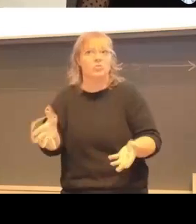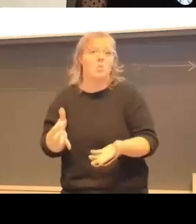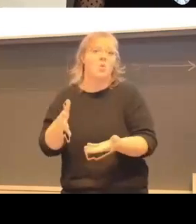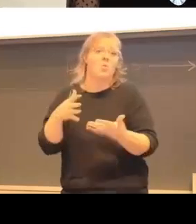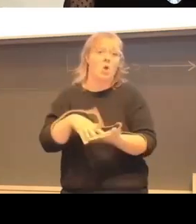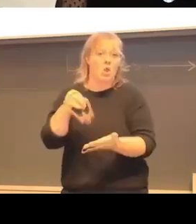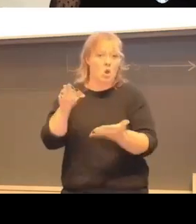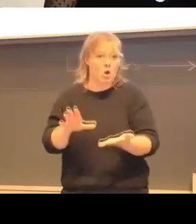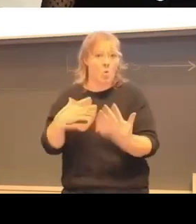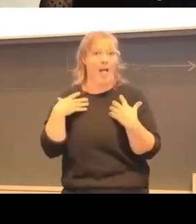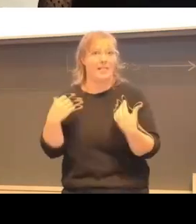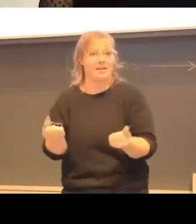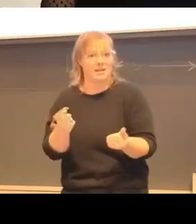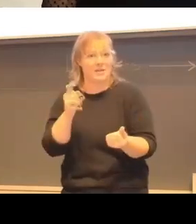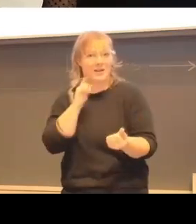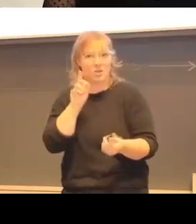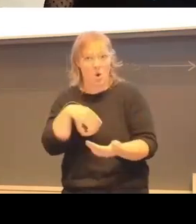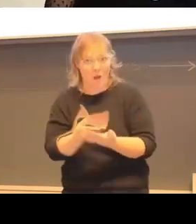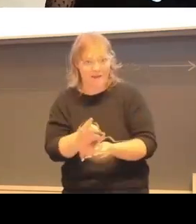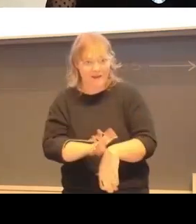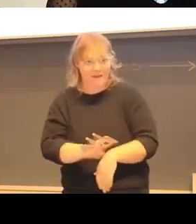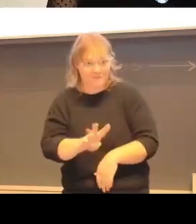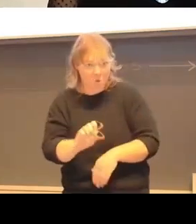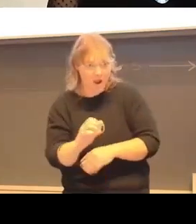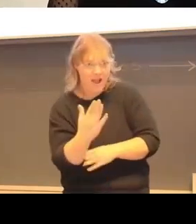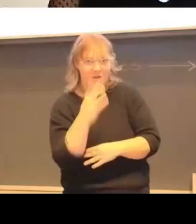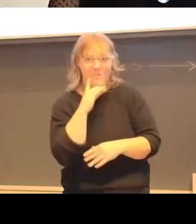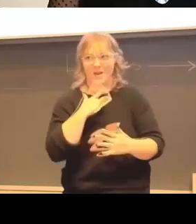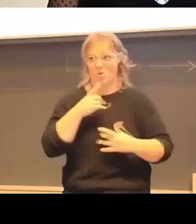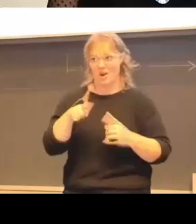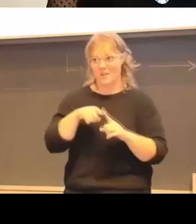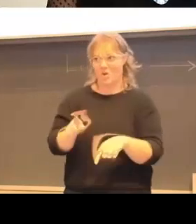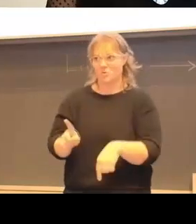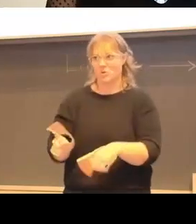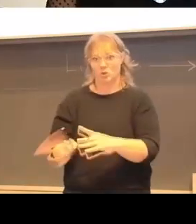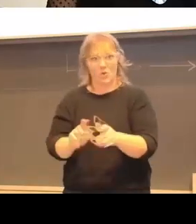at 400 am and worried about making it to 7 A.M meetings such that you don't slow down to greet